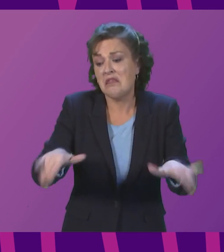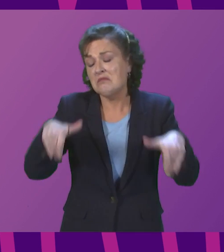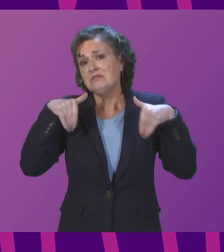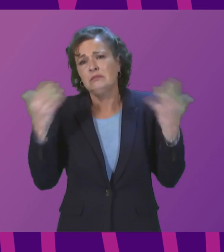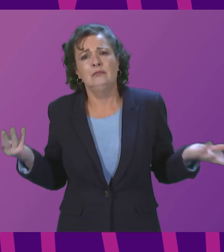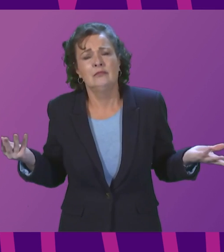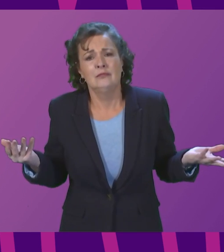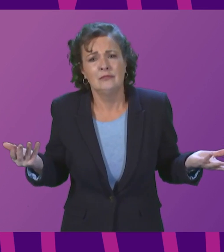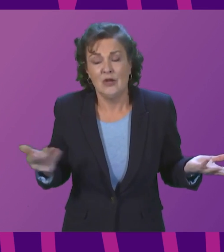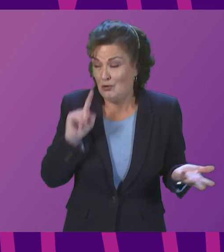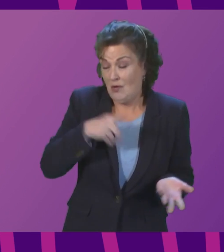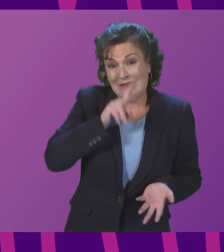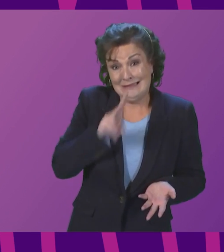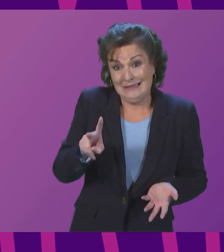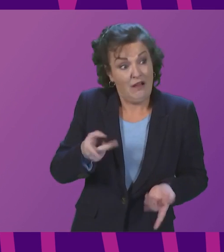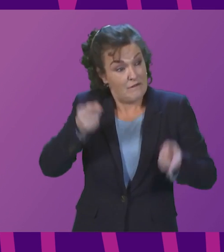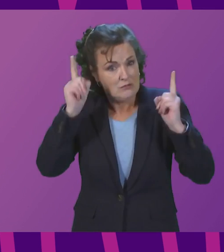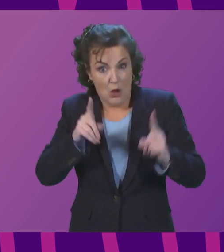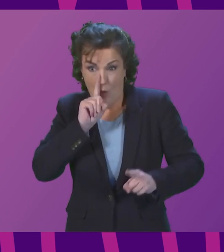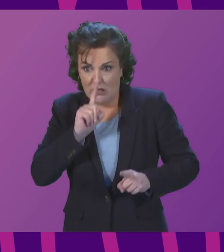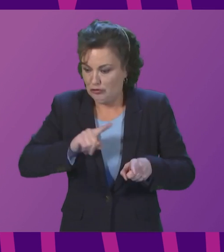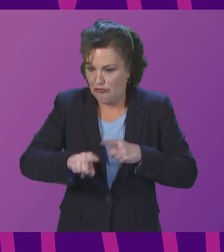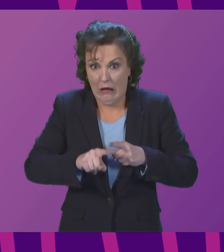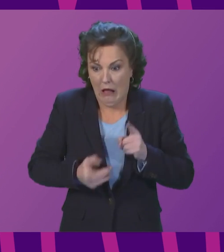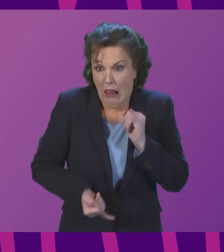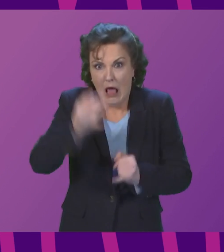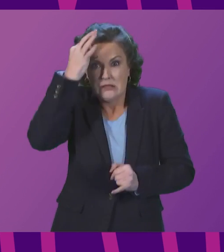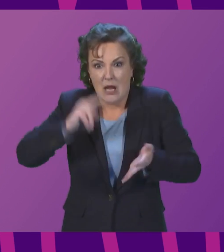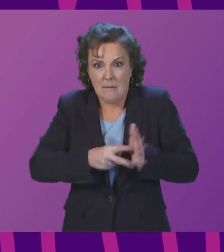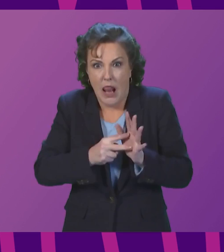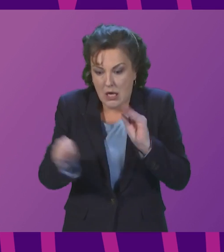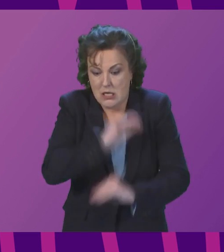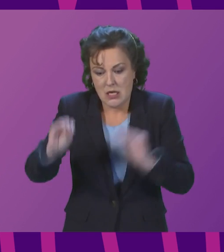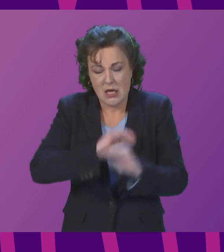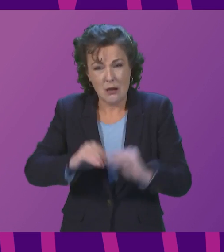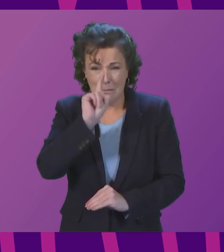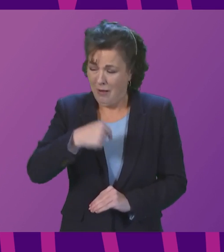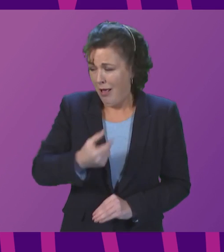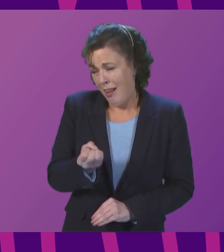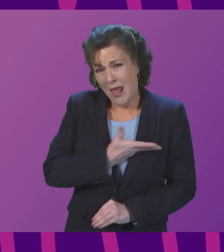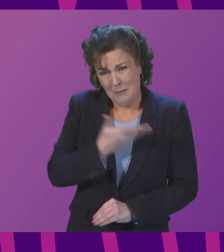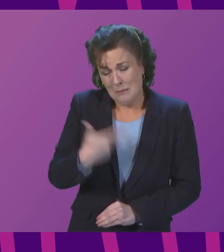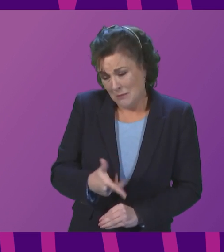is scrambling to put together a last-minute plan, we set out proposals months ago that could have been helping people now.